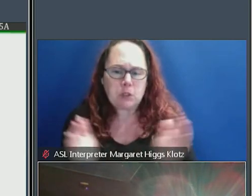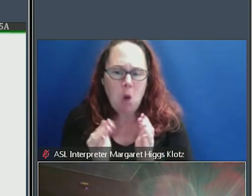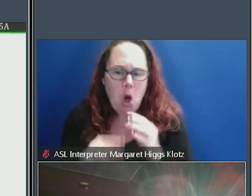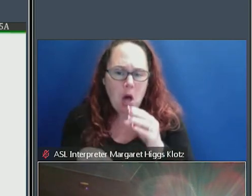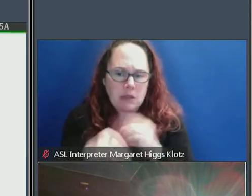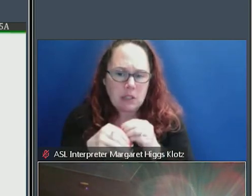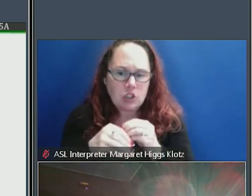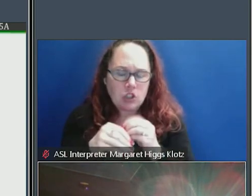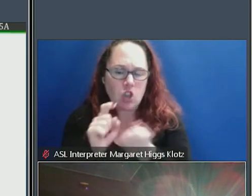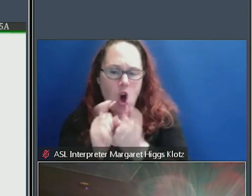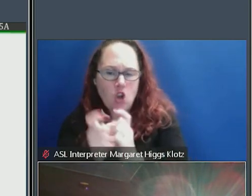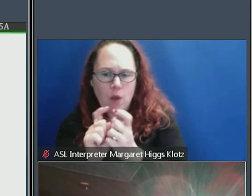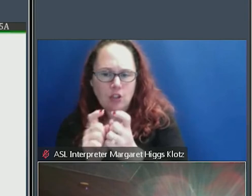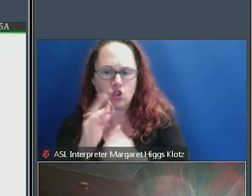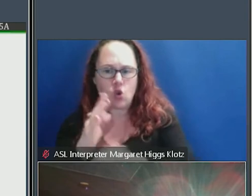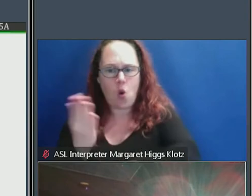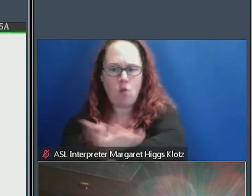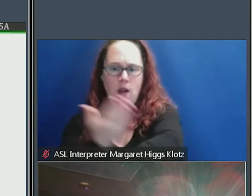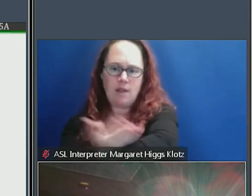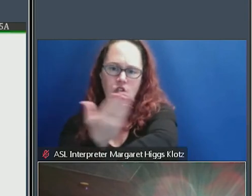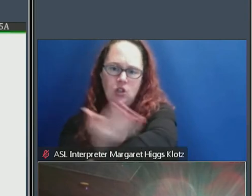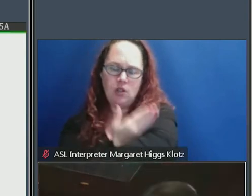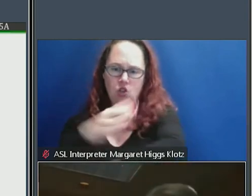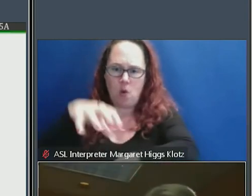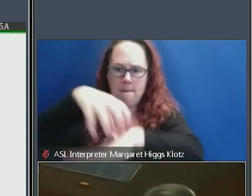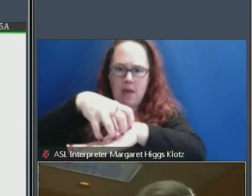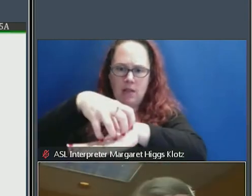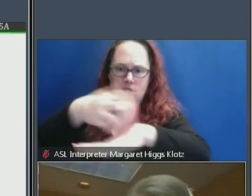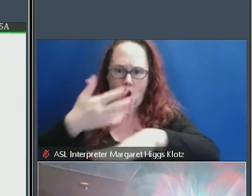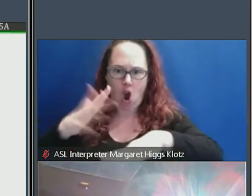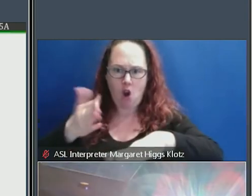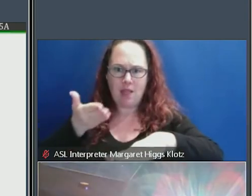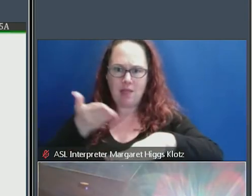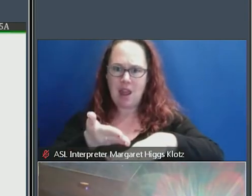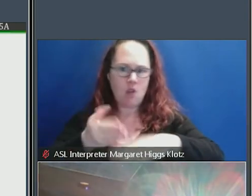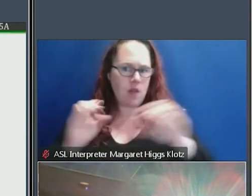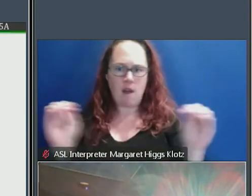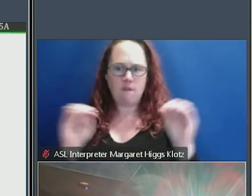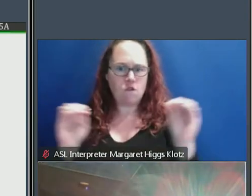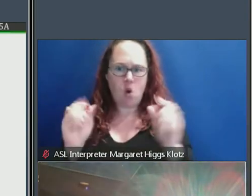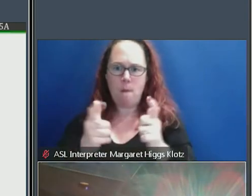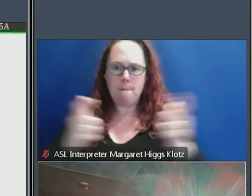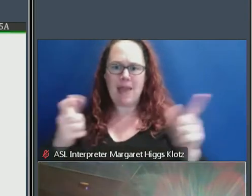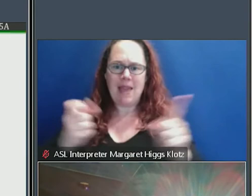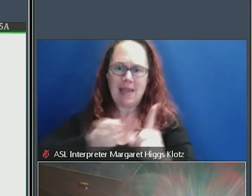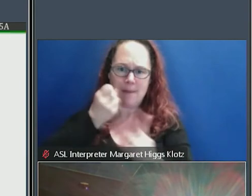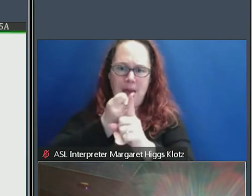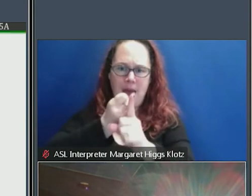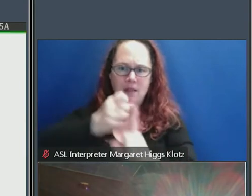or renovations to existing facilities that did not create any significant impact on the surrounding community.